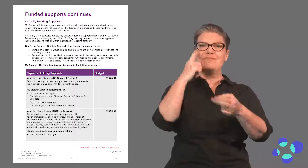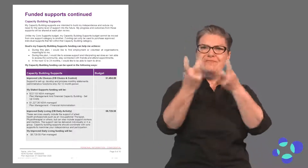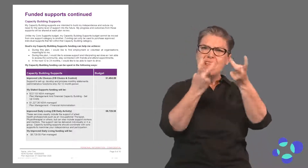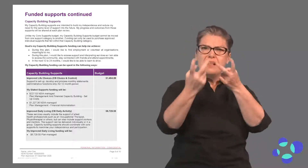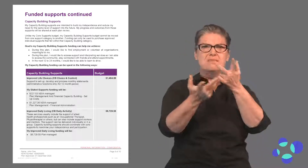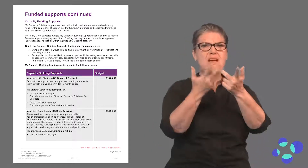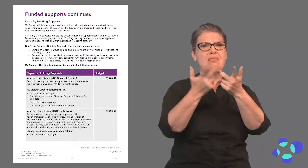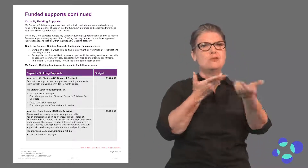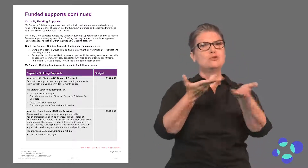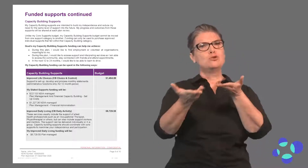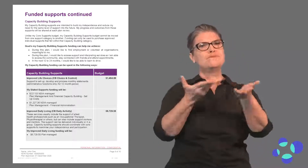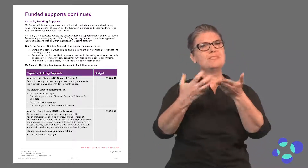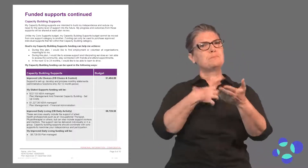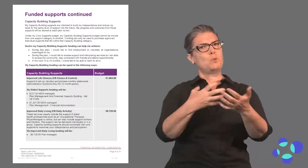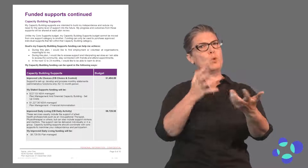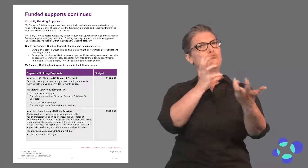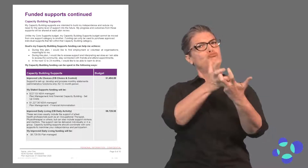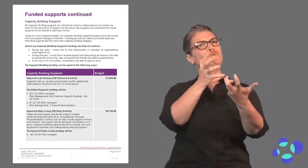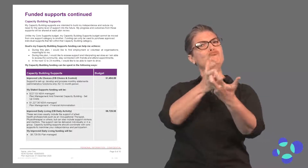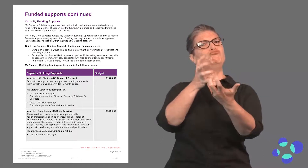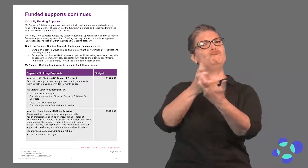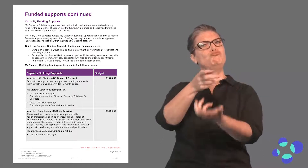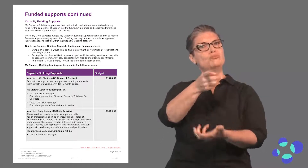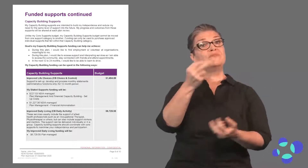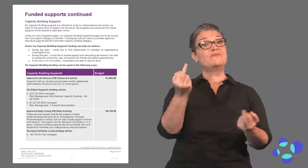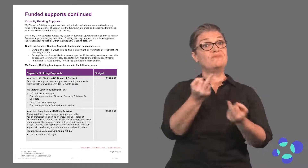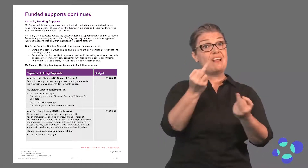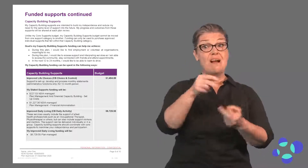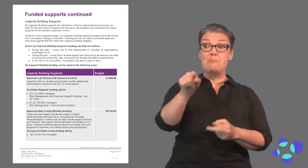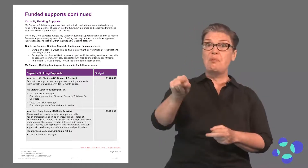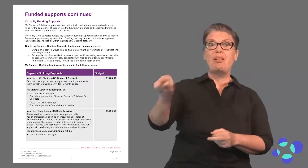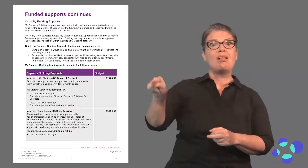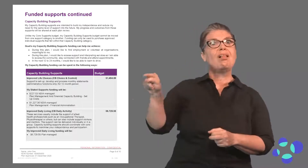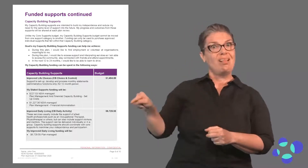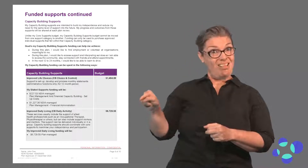Support Coordinators can assist you in finding appropriate services